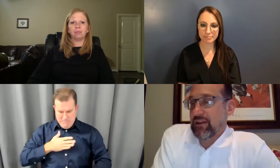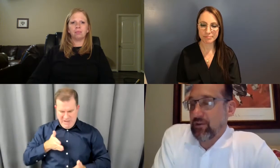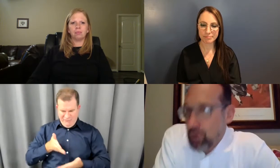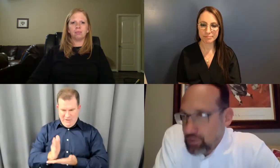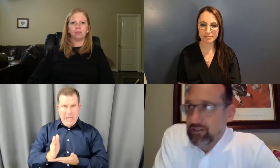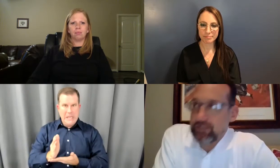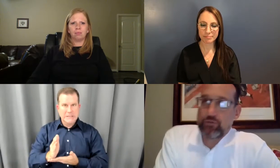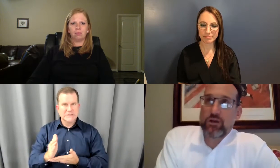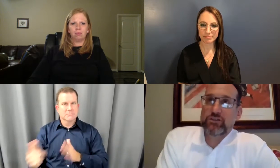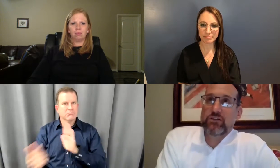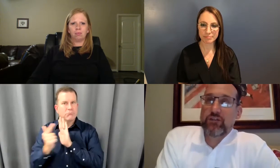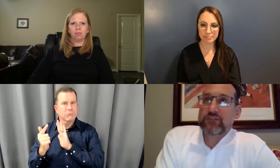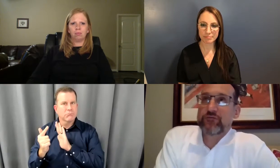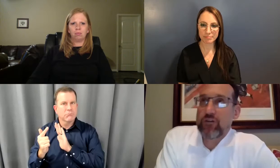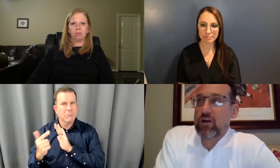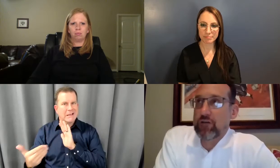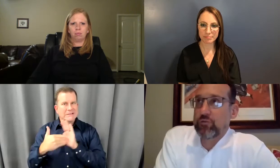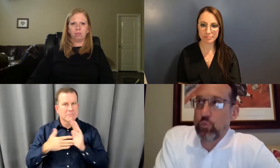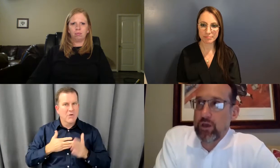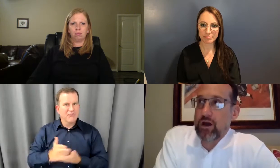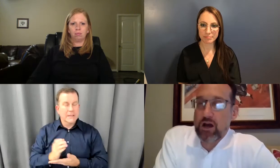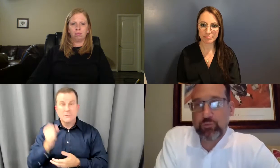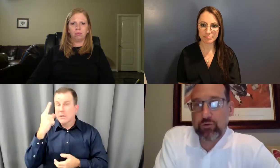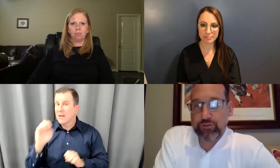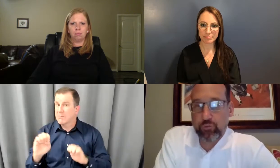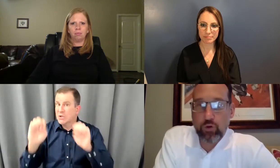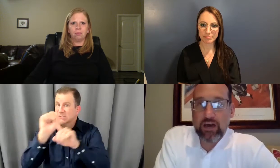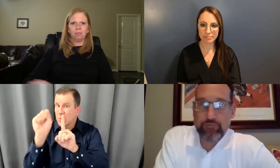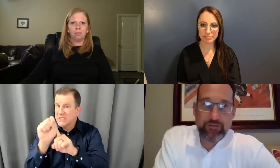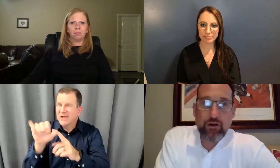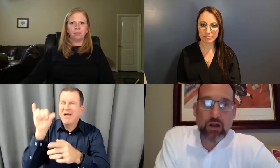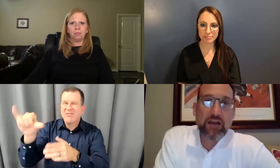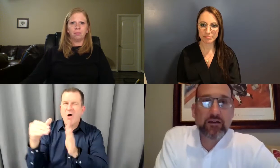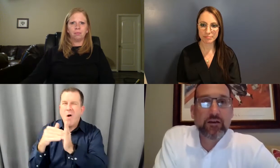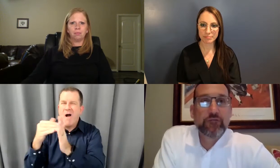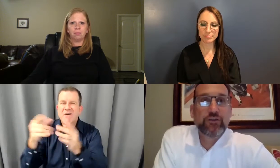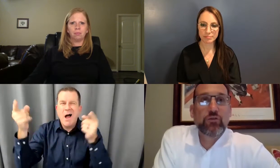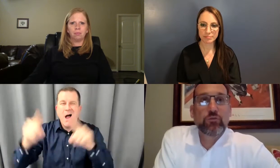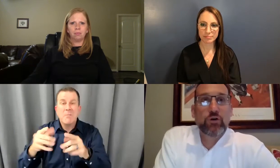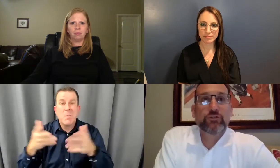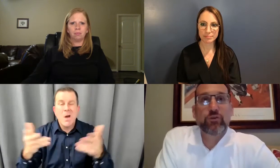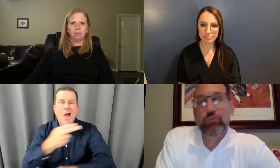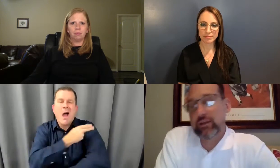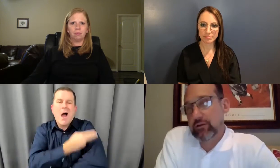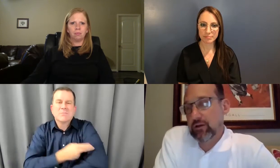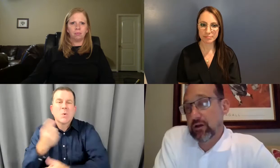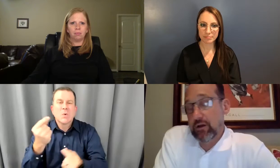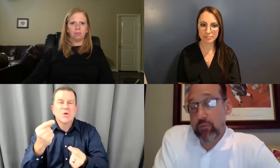In an emergency situation, that's very often when a hospital's gonna roll out VRI, Video remote interpreting,